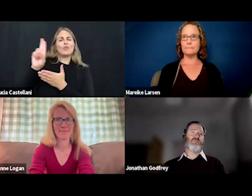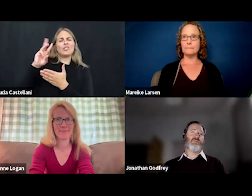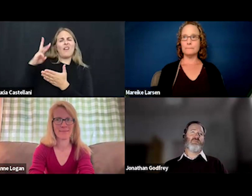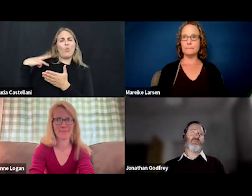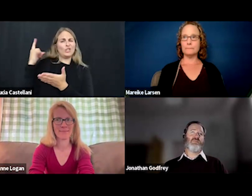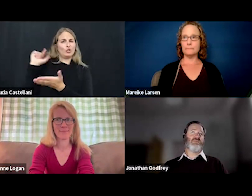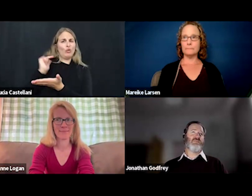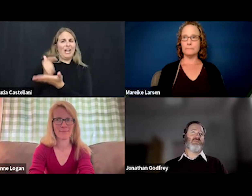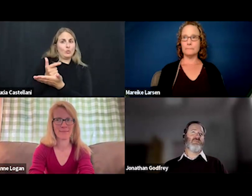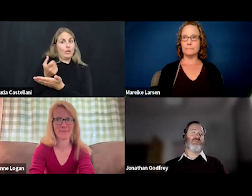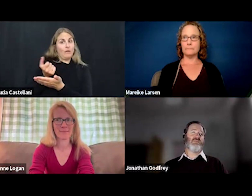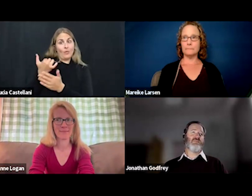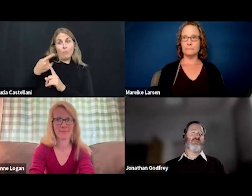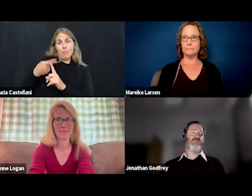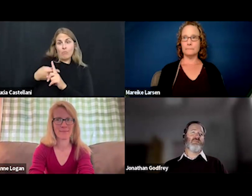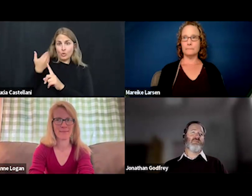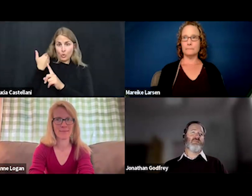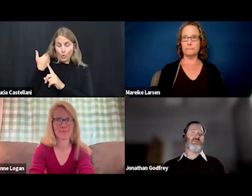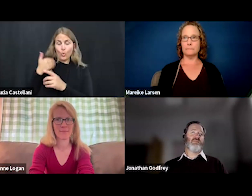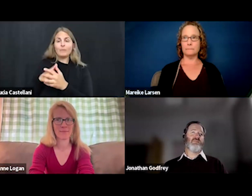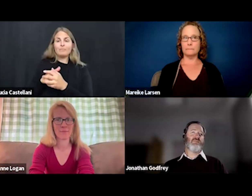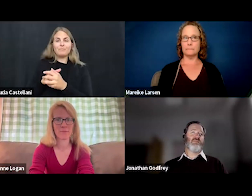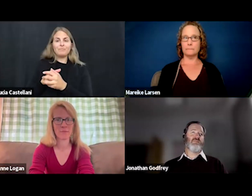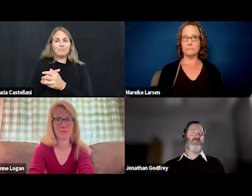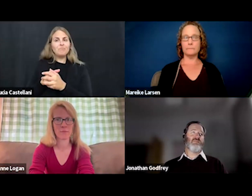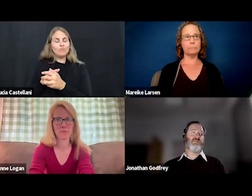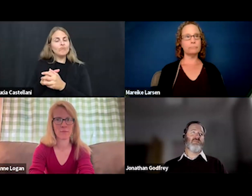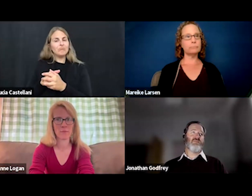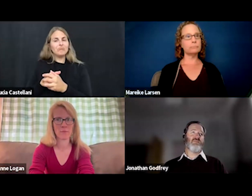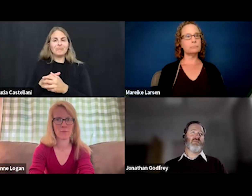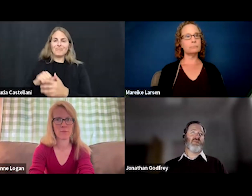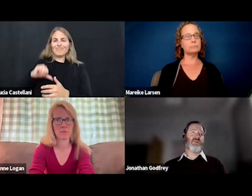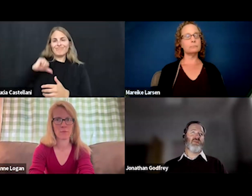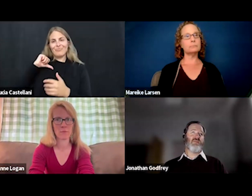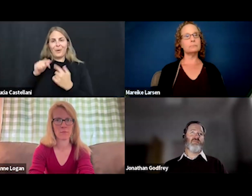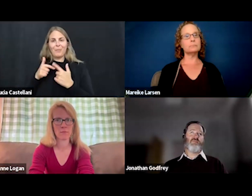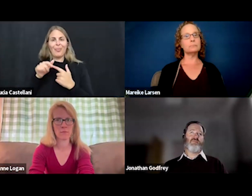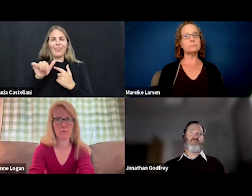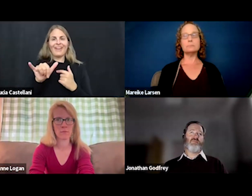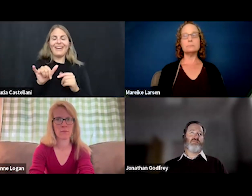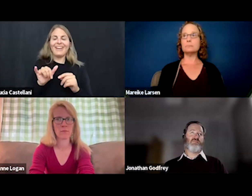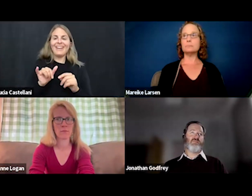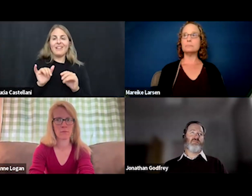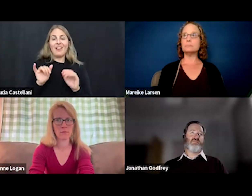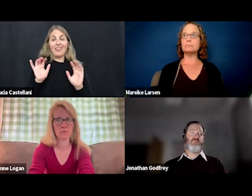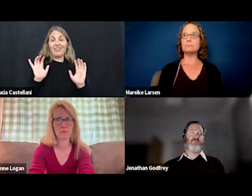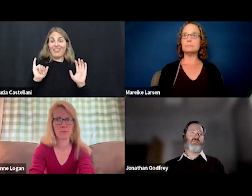ago. Again, they are super thrilled about that. But yeah, that's me.